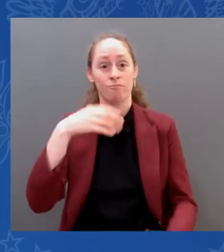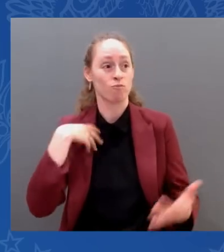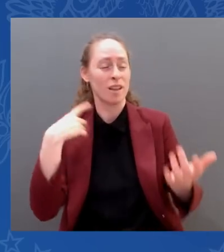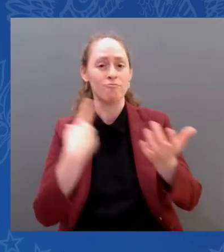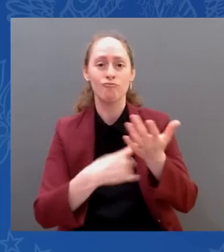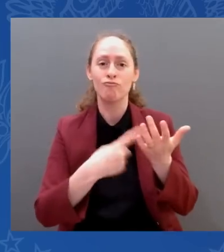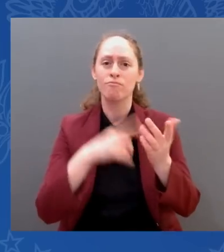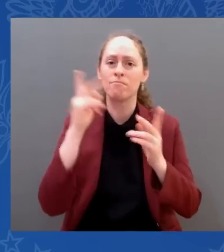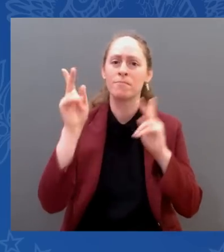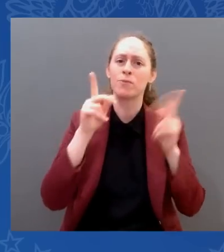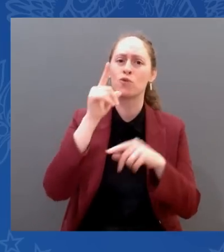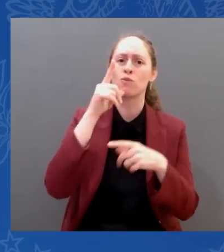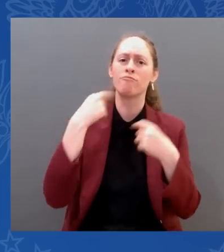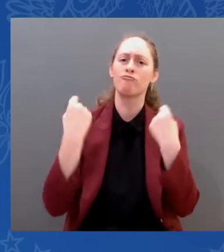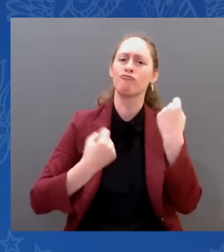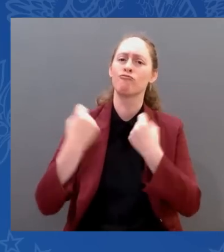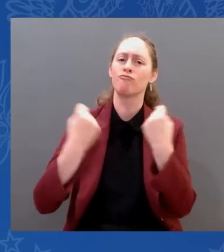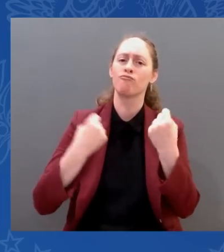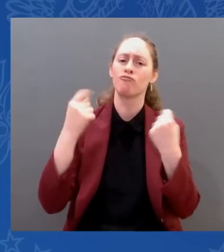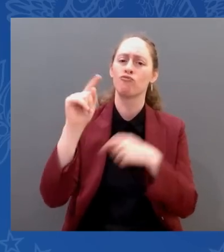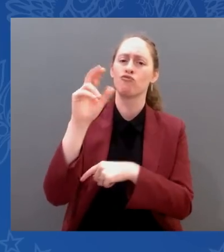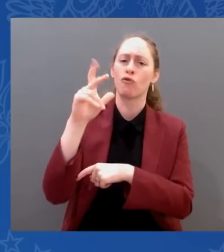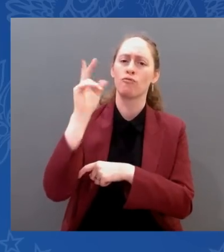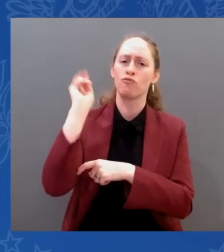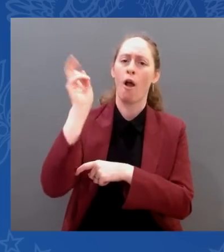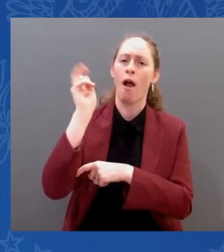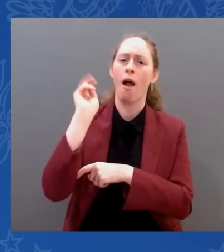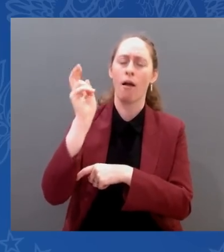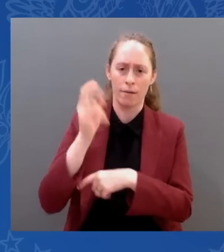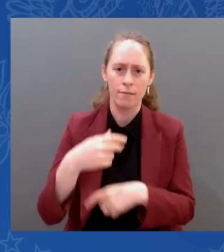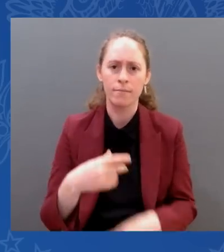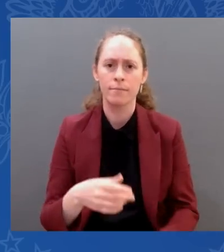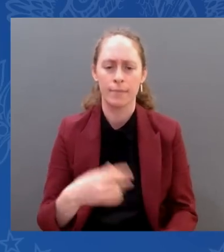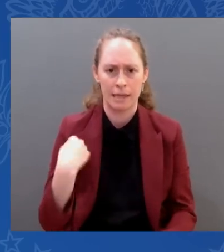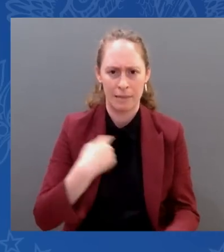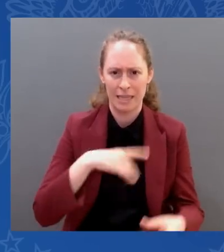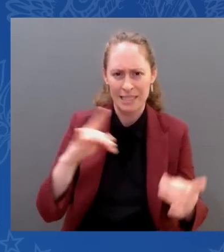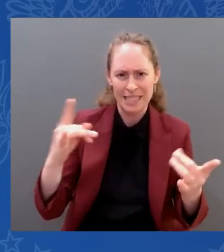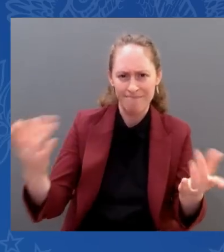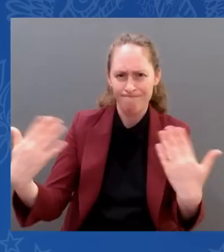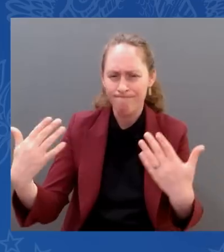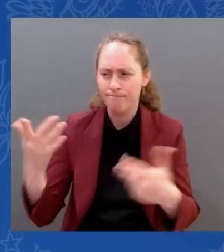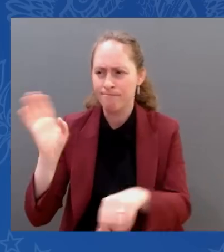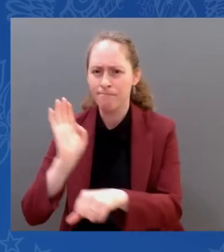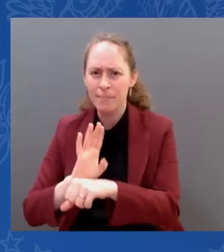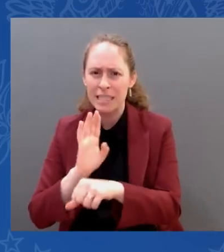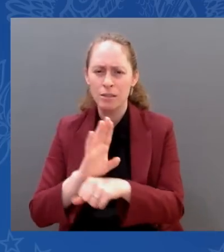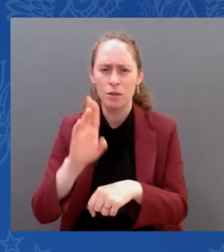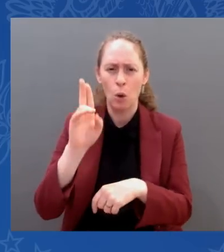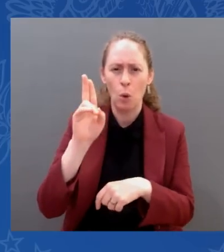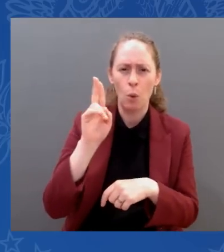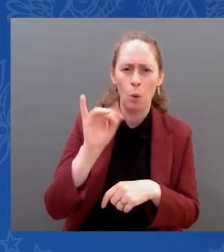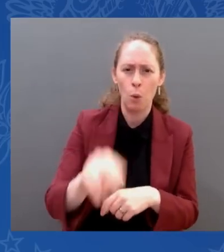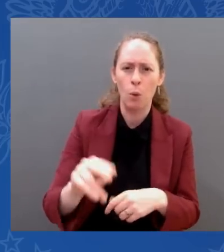to tackle problems facing truck drivers. It took the double -- we had to double the number of commercial driver licenses